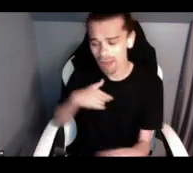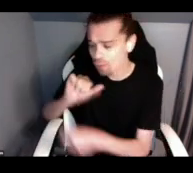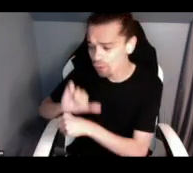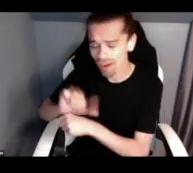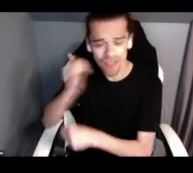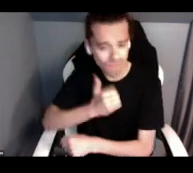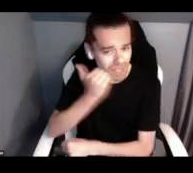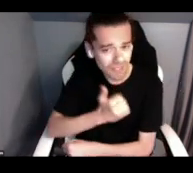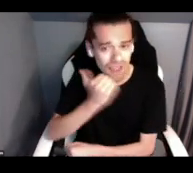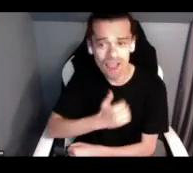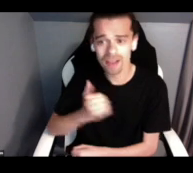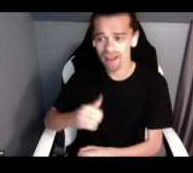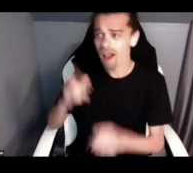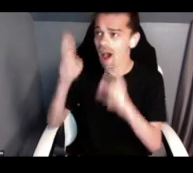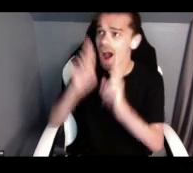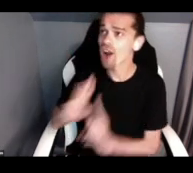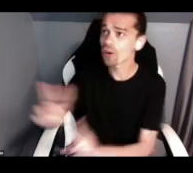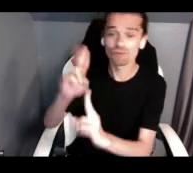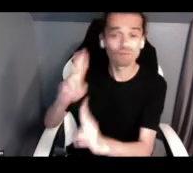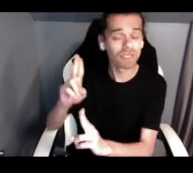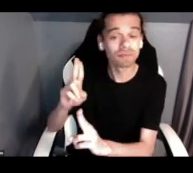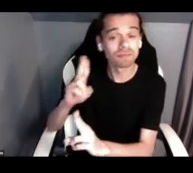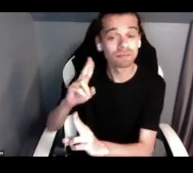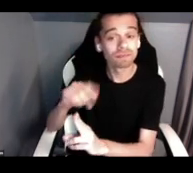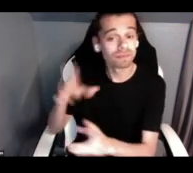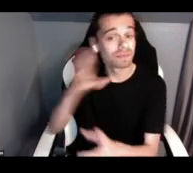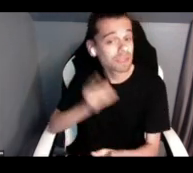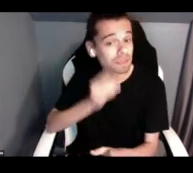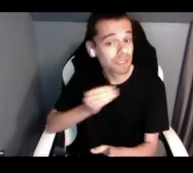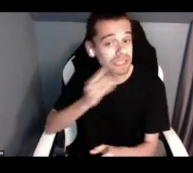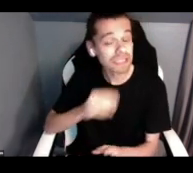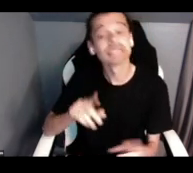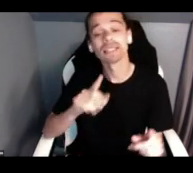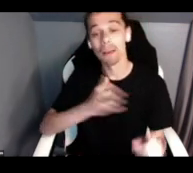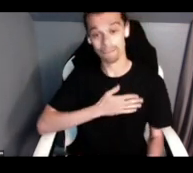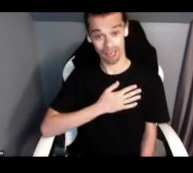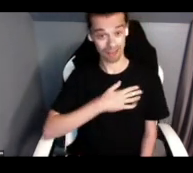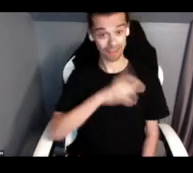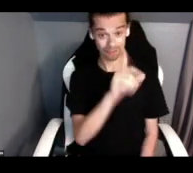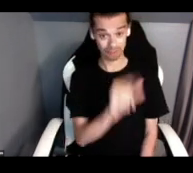honoring the lived experiences of my disability community in